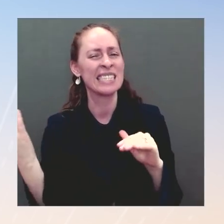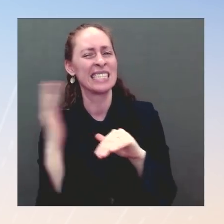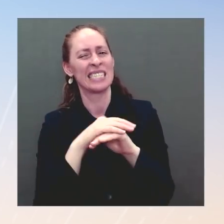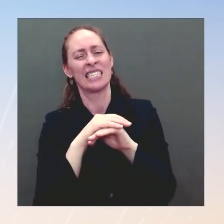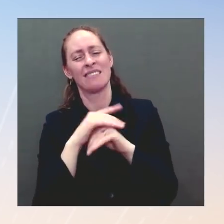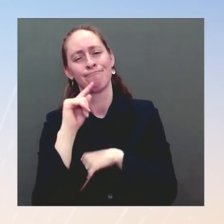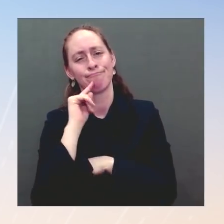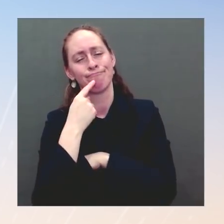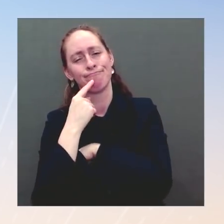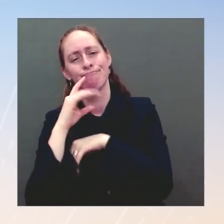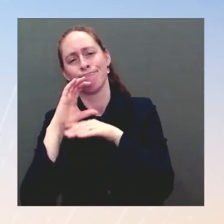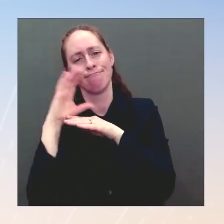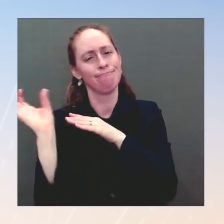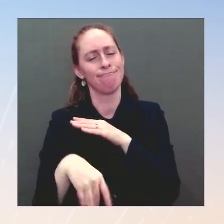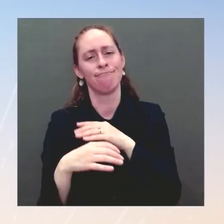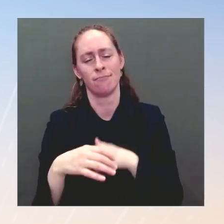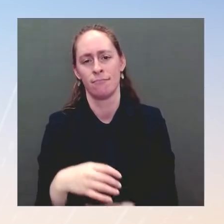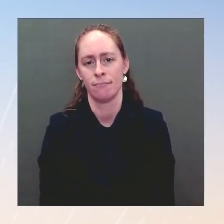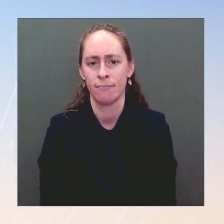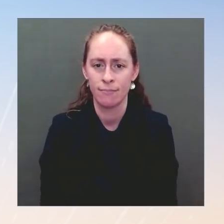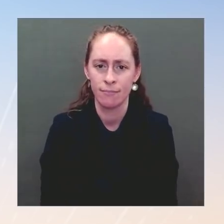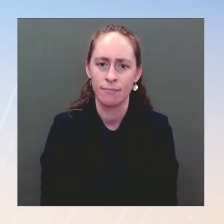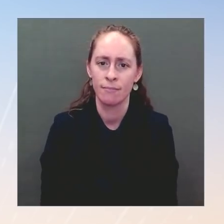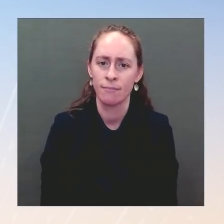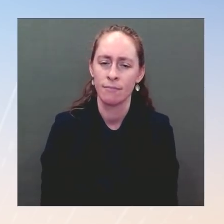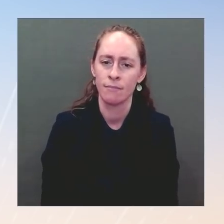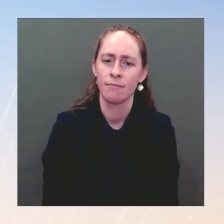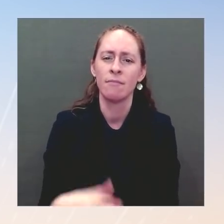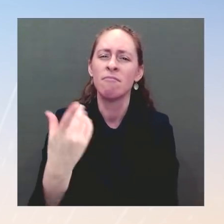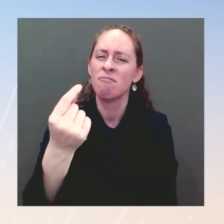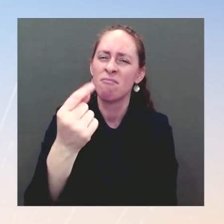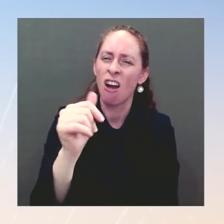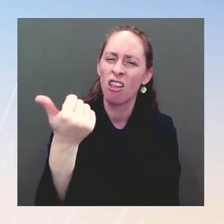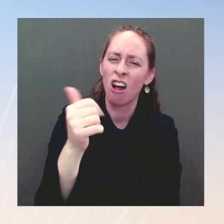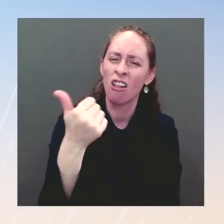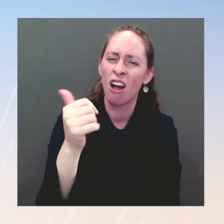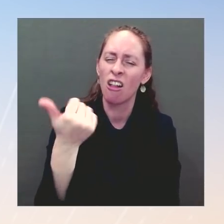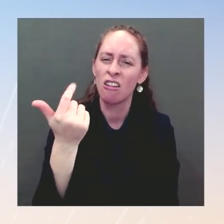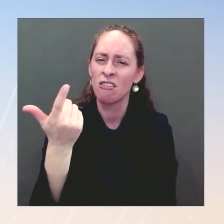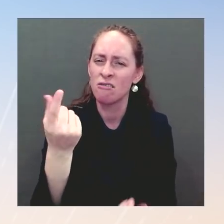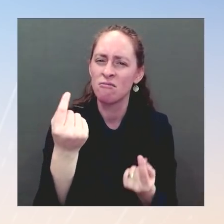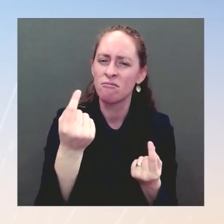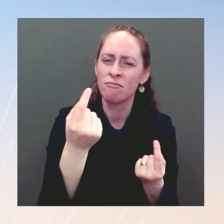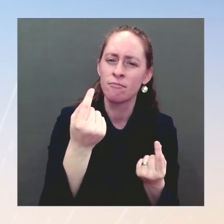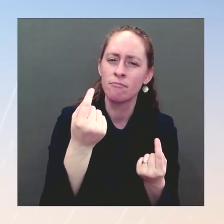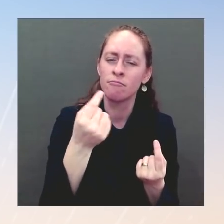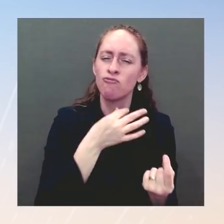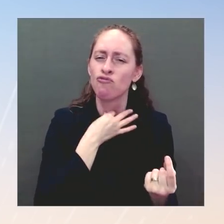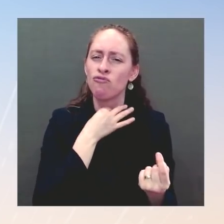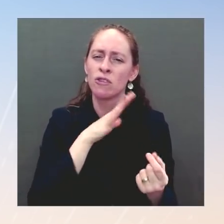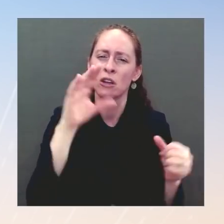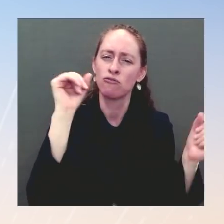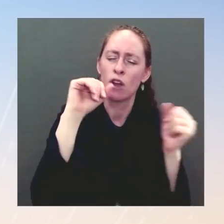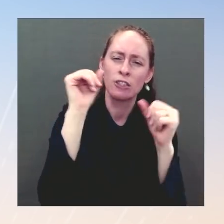that you've talked about? Ms. Psaki: Well, our strategy has been start high, which is certainly what we did. We did not sanction a major bank